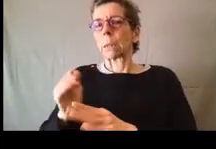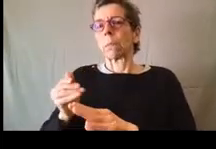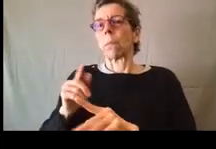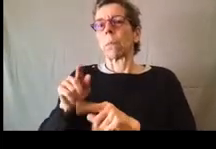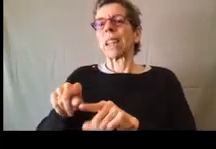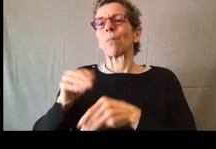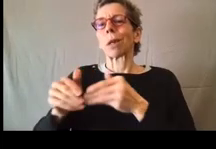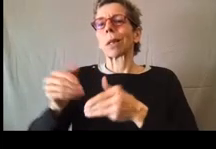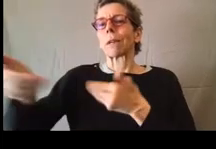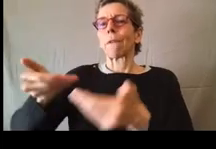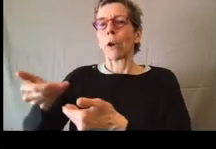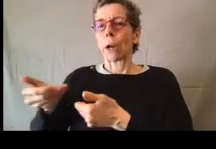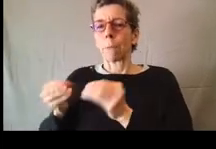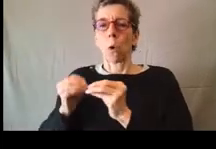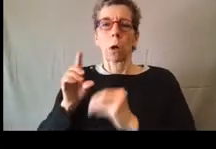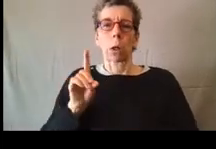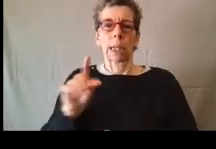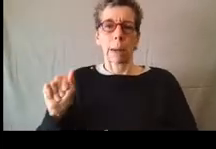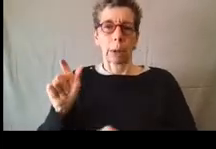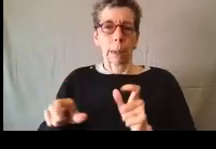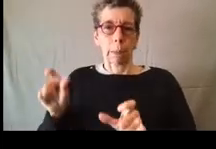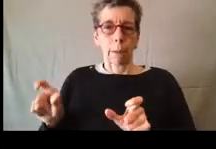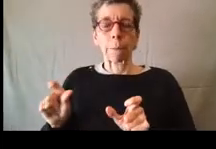of people with disabilities. How do small businesses learn about and incorporate information